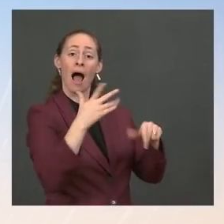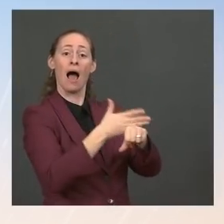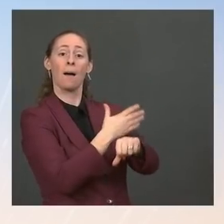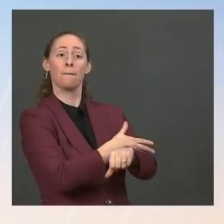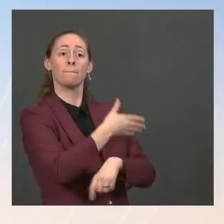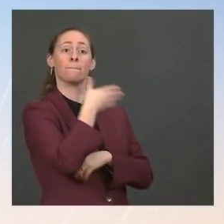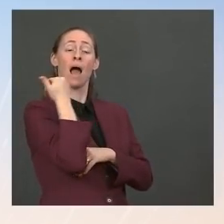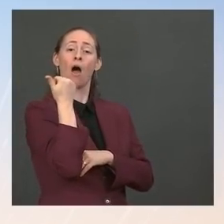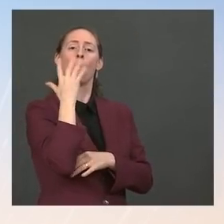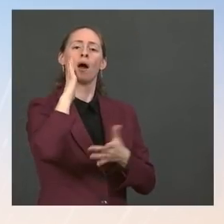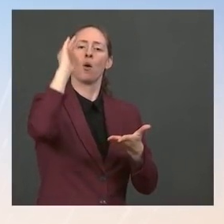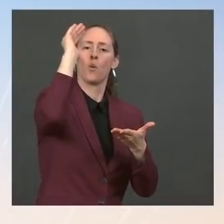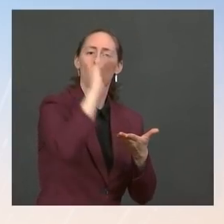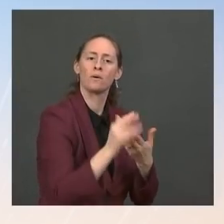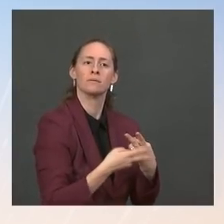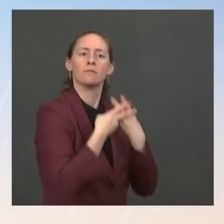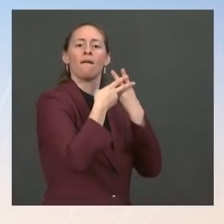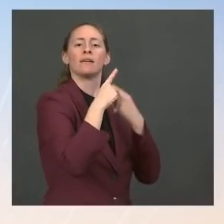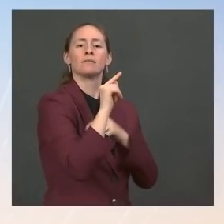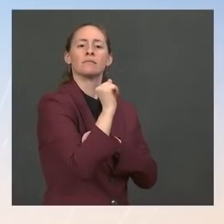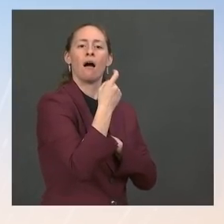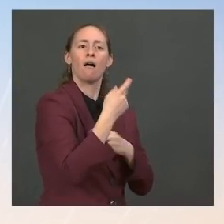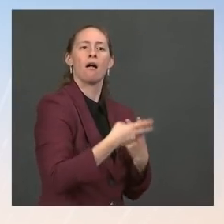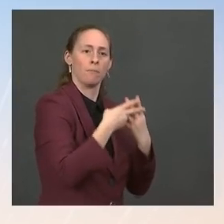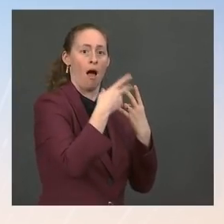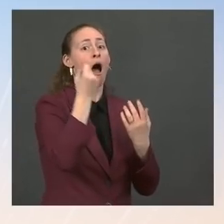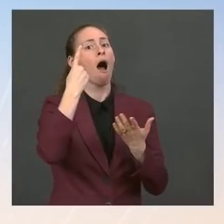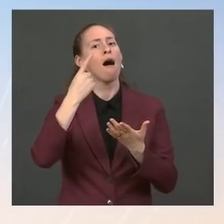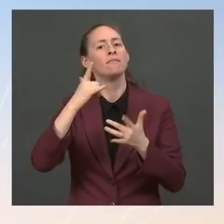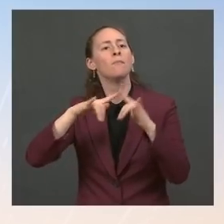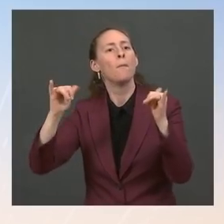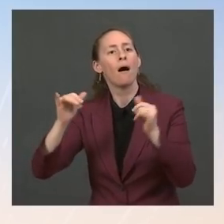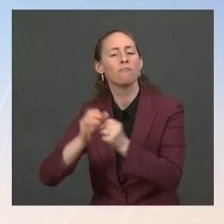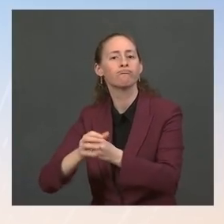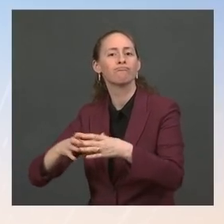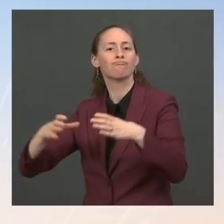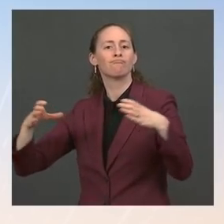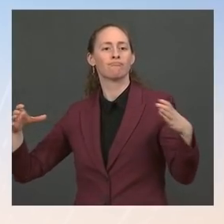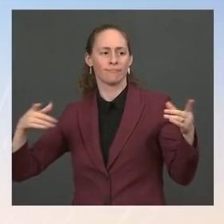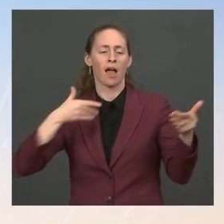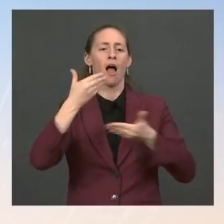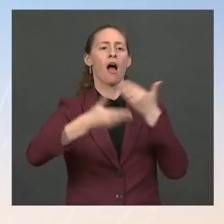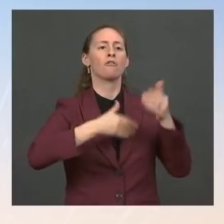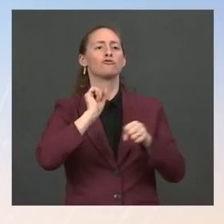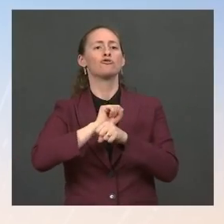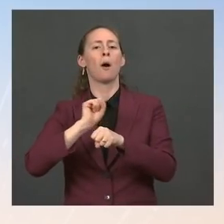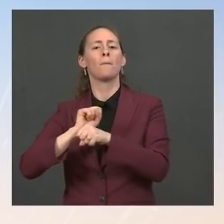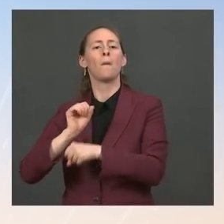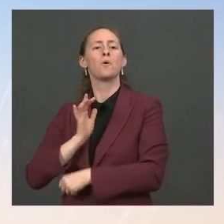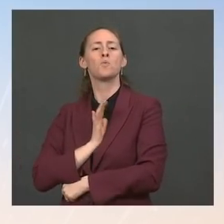The strategy -- and just look at the 2017 tax cuts -- that was argued at the time, that giving tax cuts to big corporations